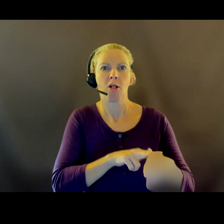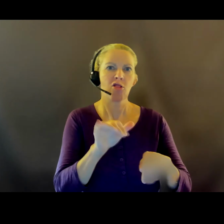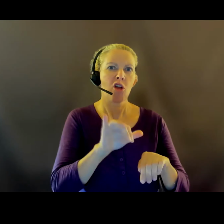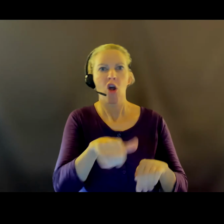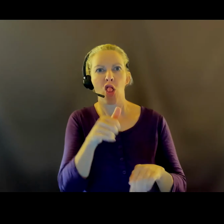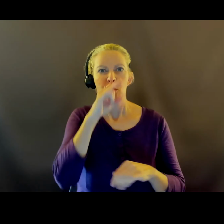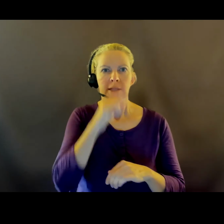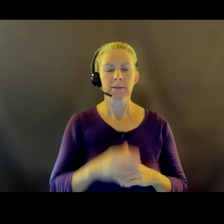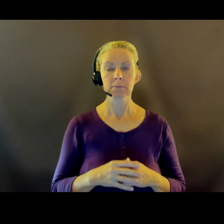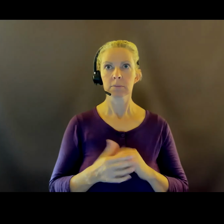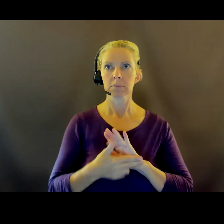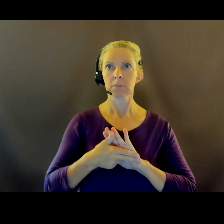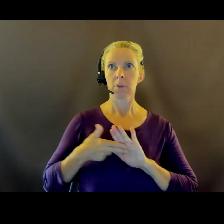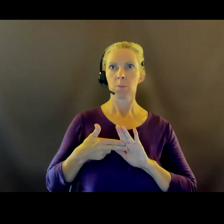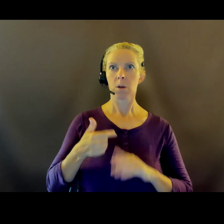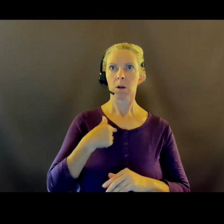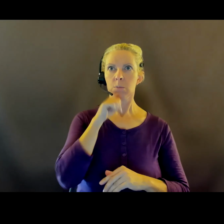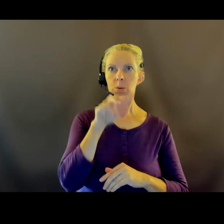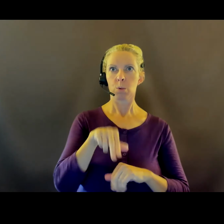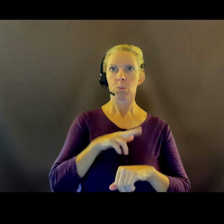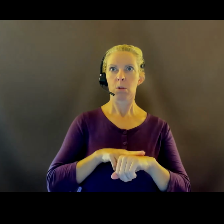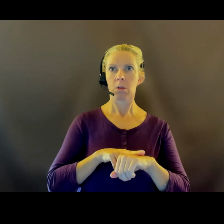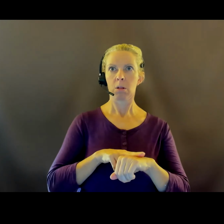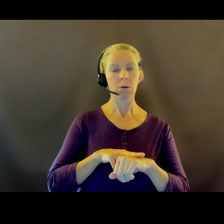Not being normal stuck with me and still does today.